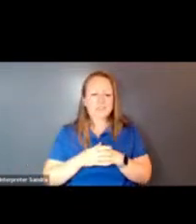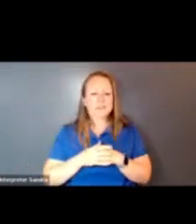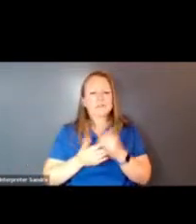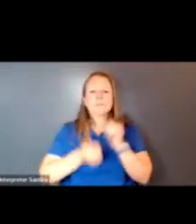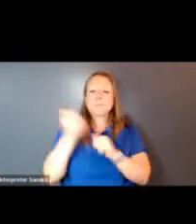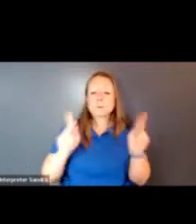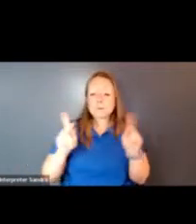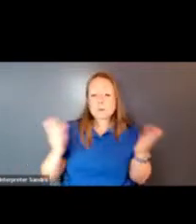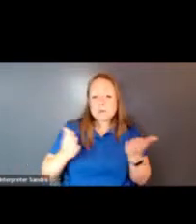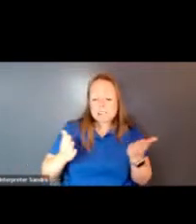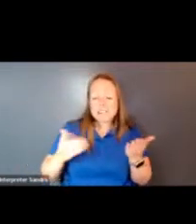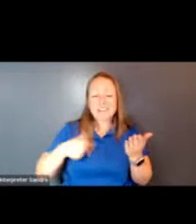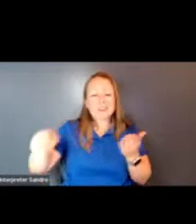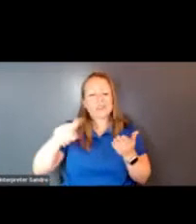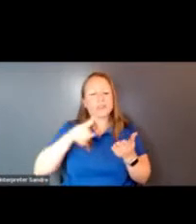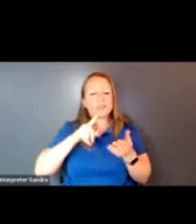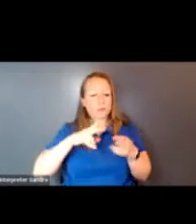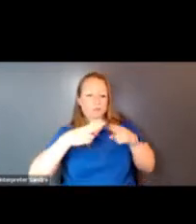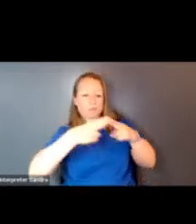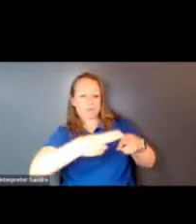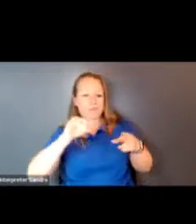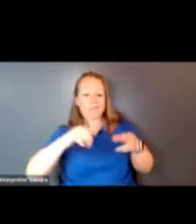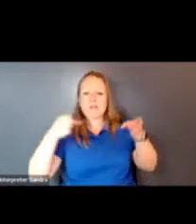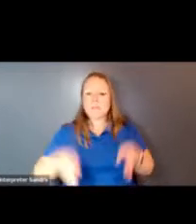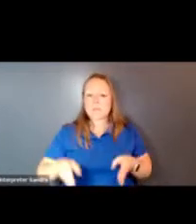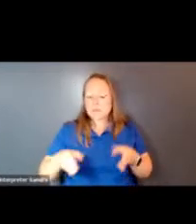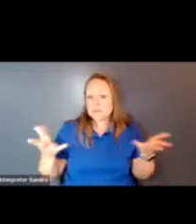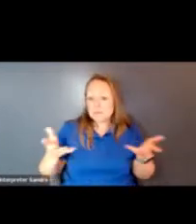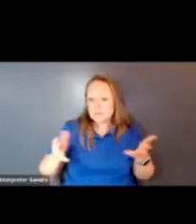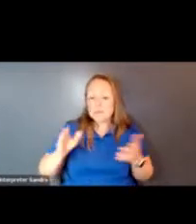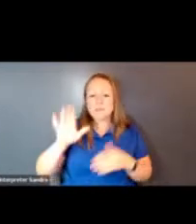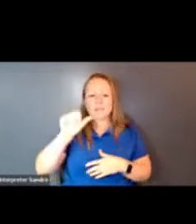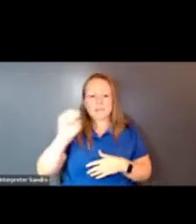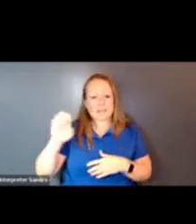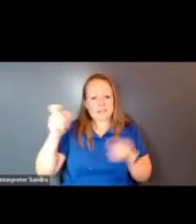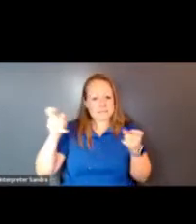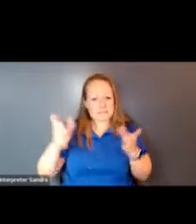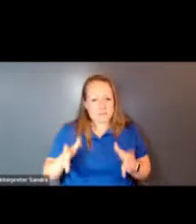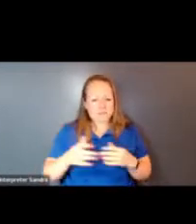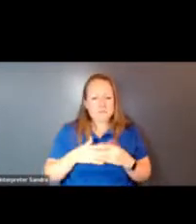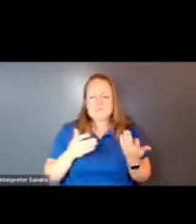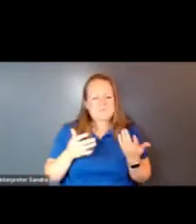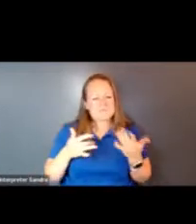who provides I&A, as a case manager, and that's not uncommon at all that in many states, kind